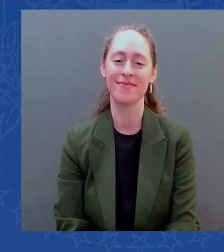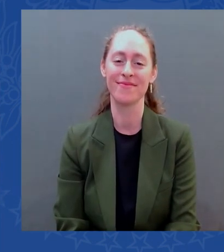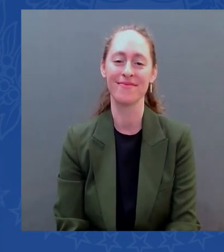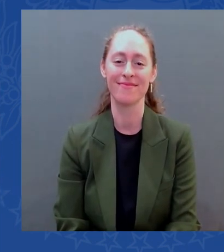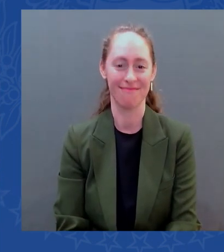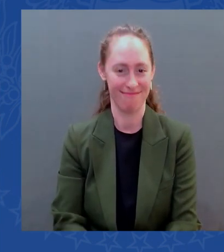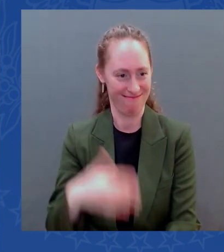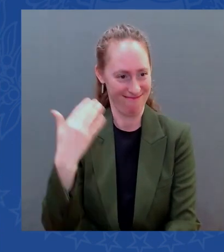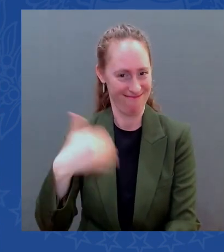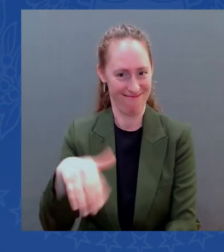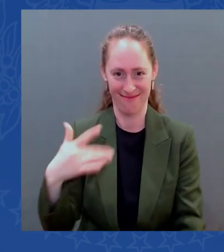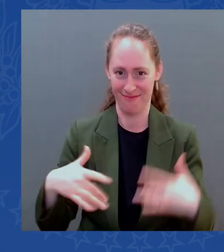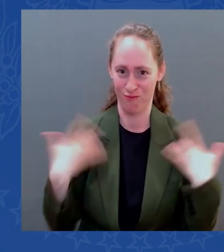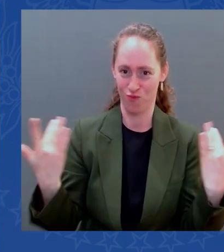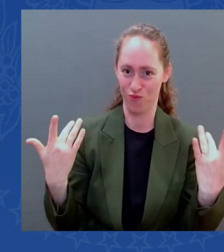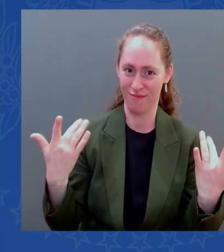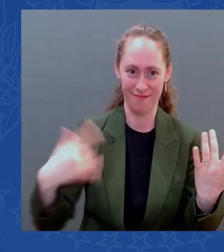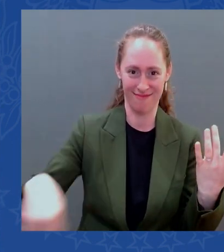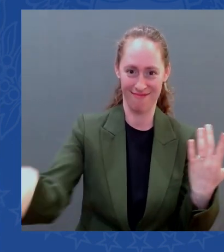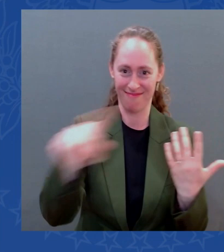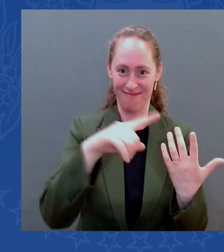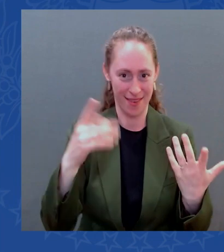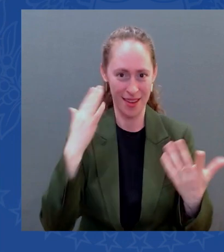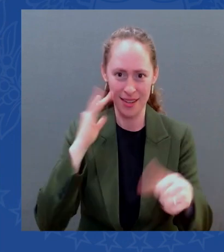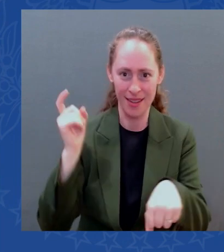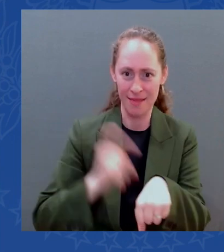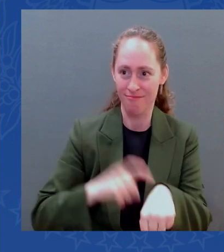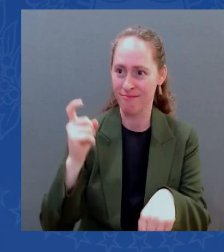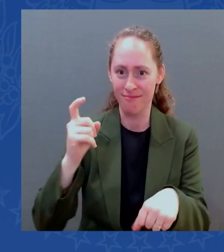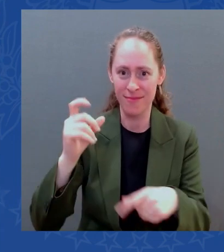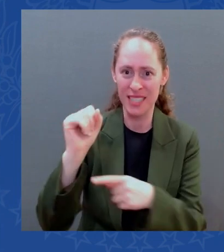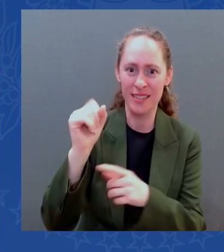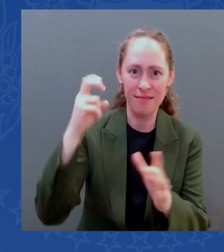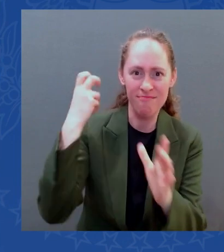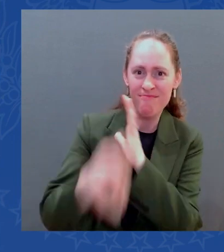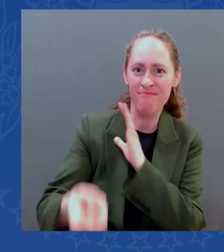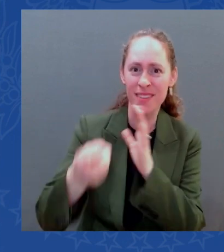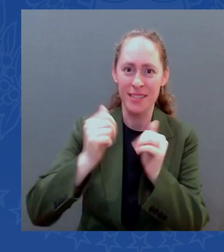I don't know what the hell you have in the water down there -- but, over the last -- please, have a seat.